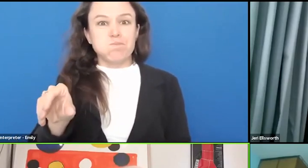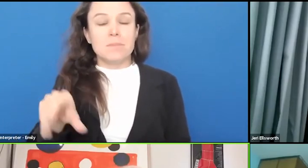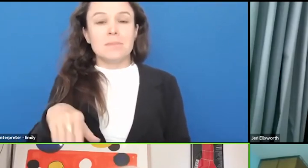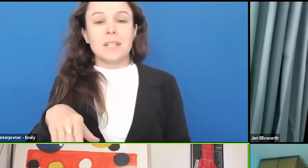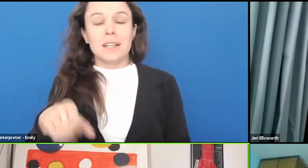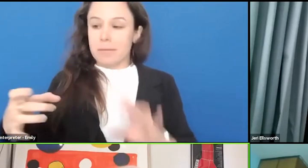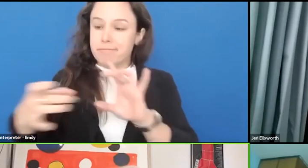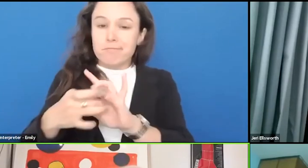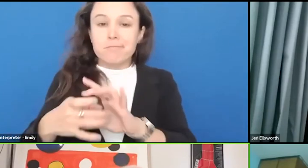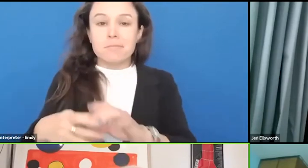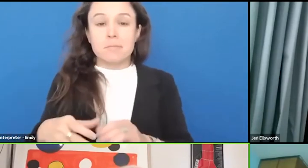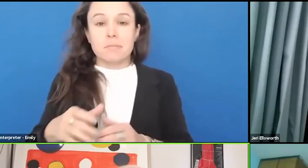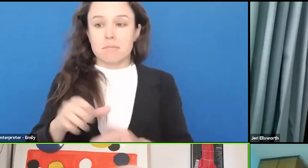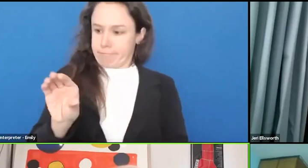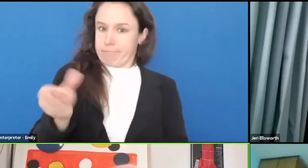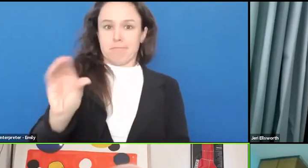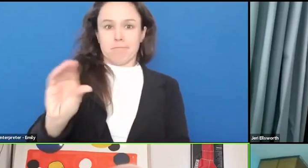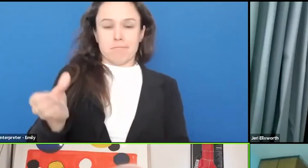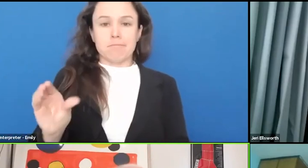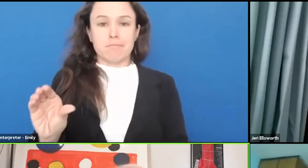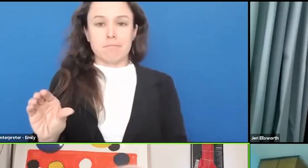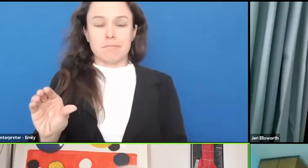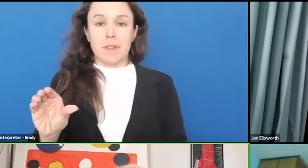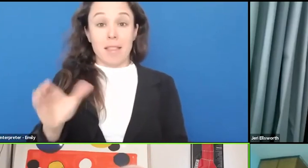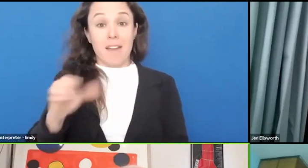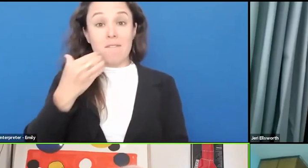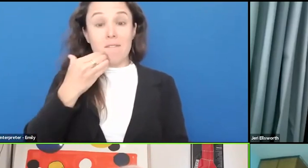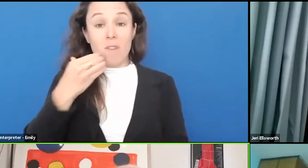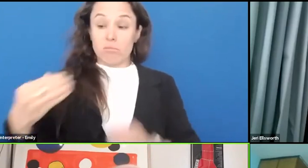and it was nicely form-fitted to accept that Nokia phone, which of course wasn't